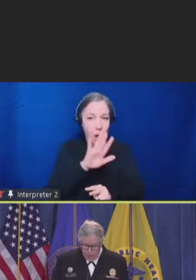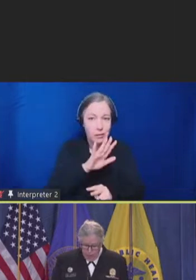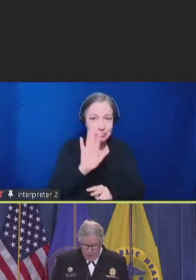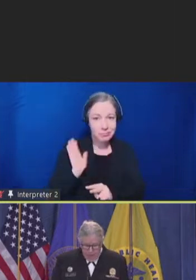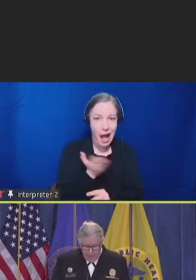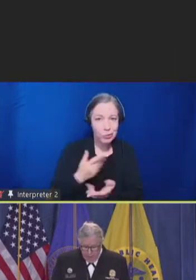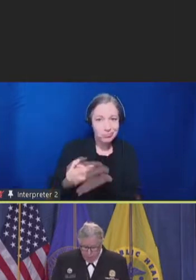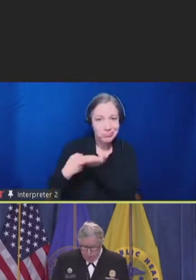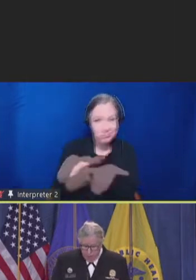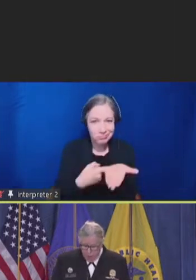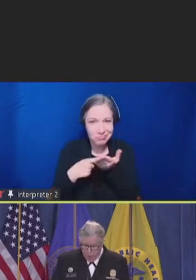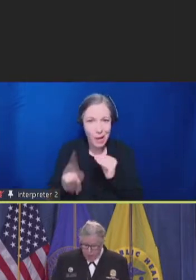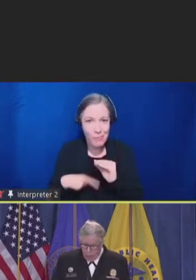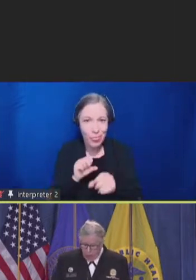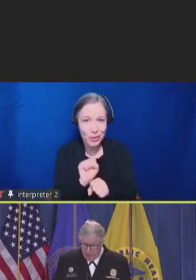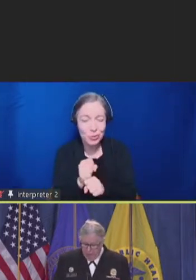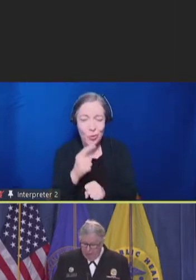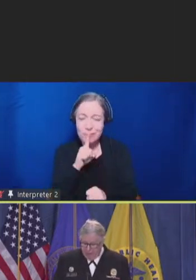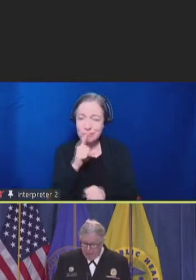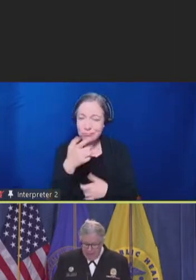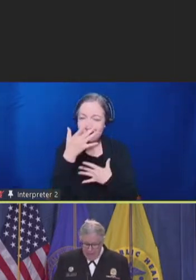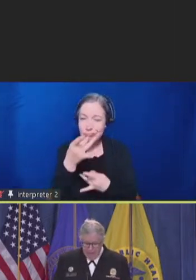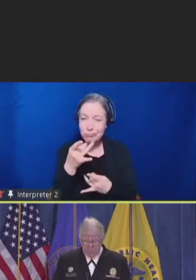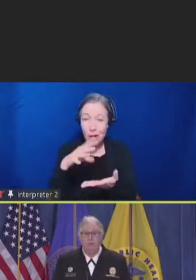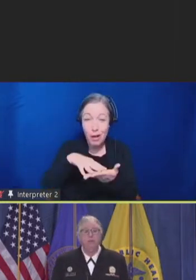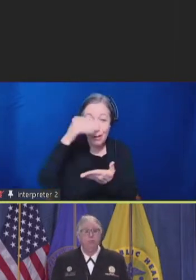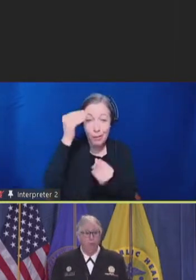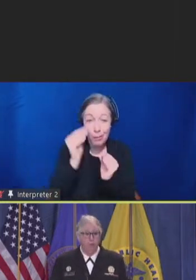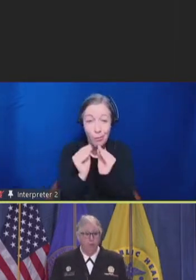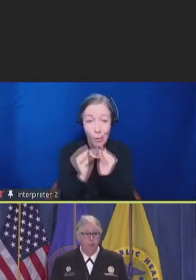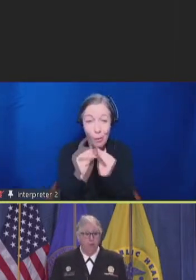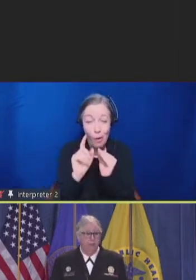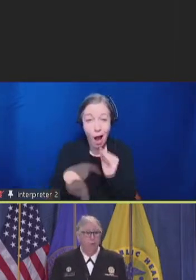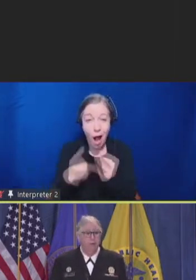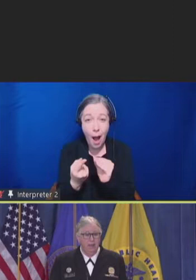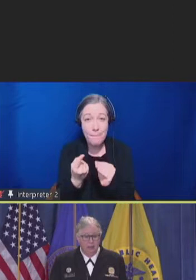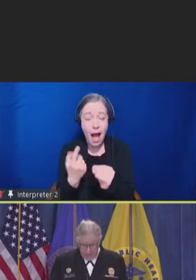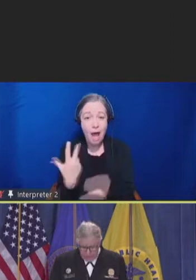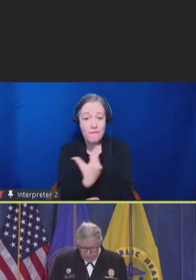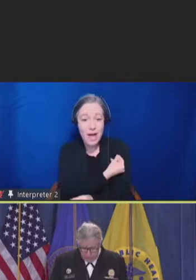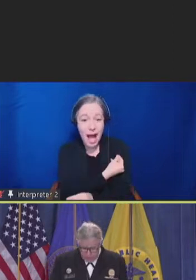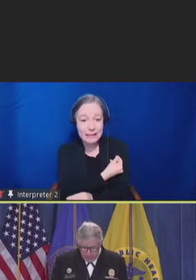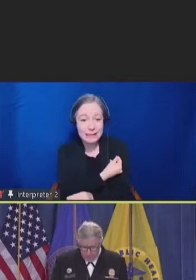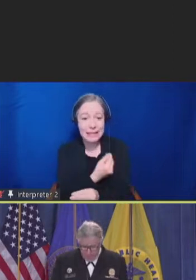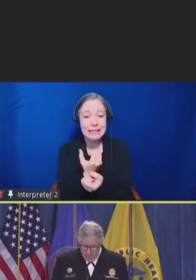And I'm interested in learning more about the Vaccine Safety Report that will be discussed later this morning.